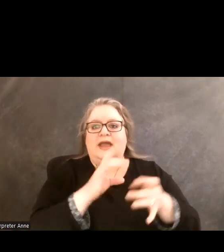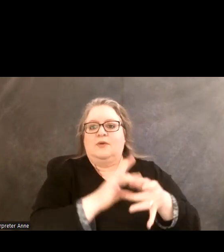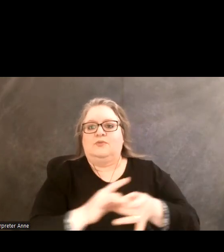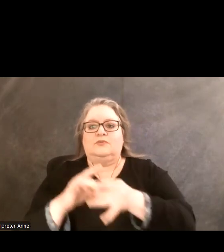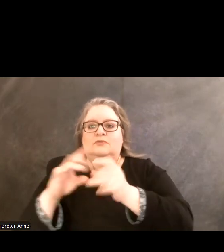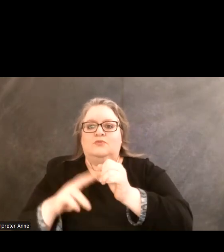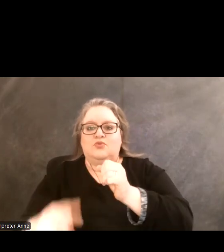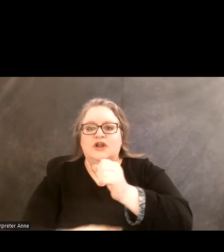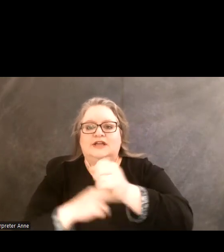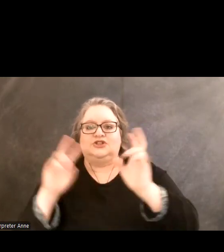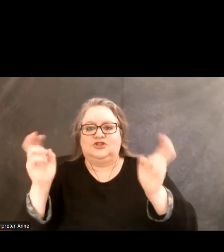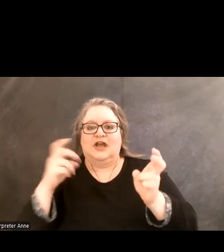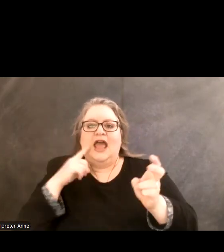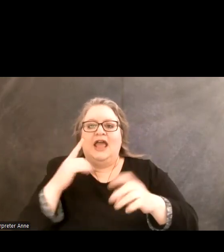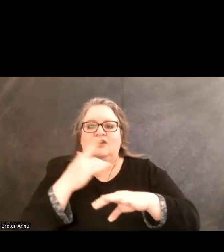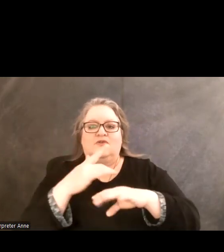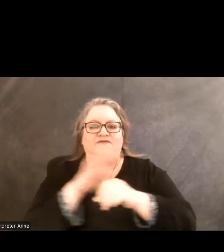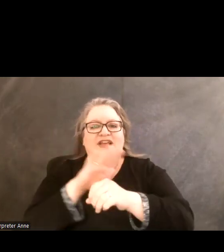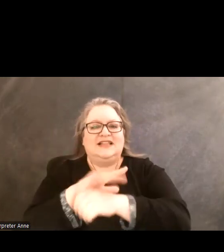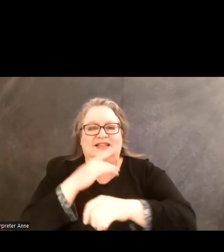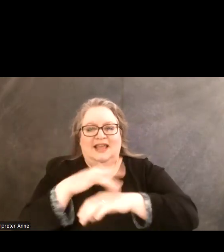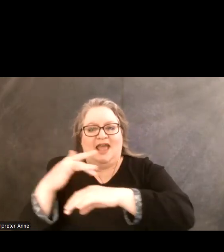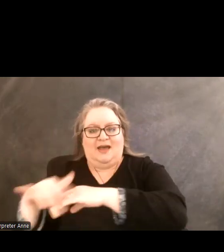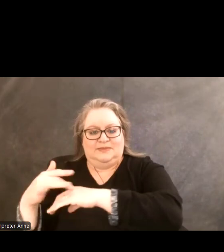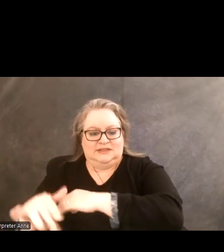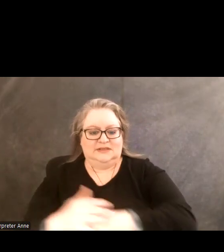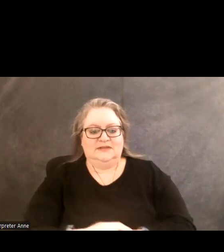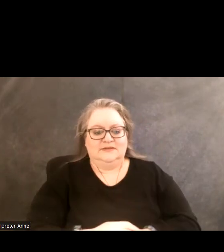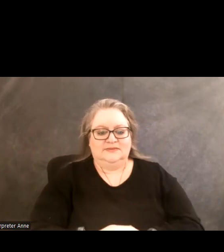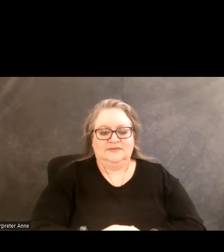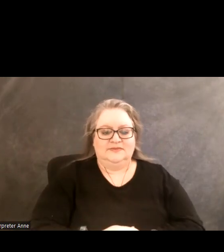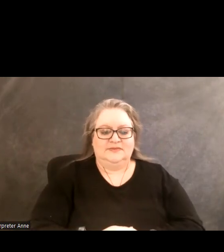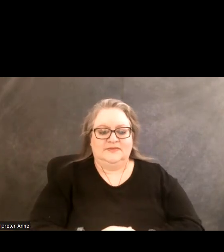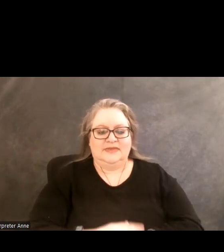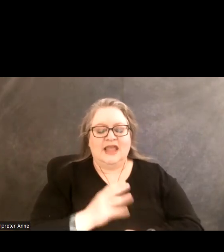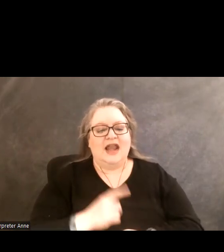And to fill in those gaps? And I think that there is very